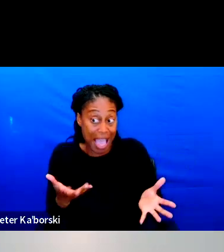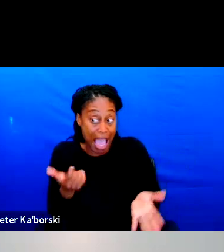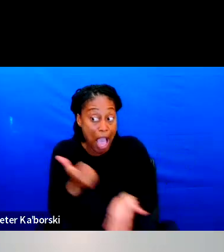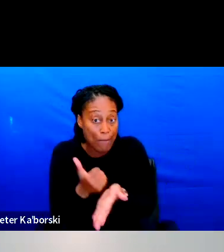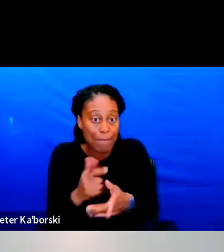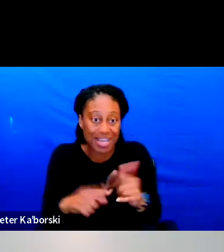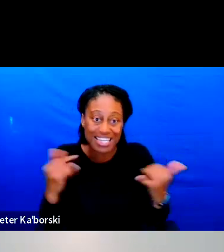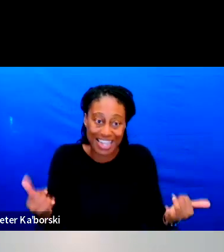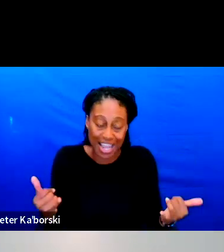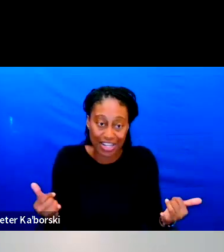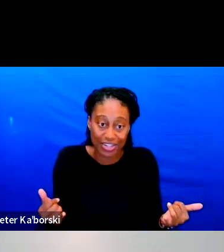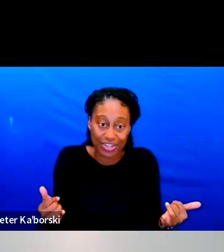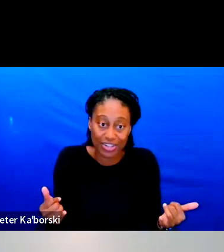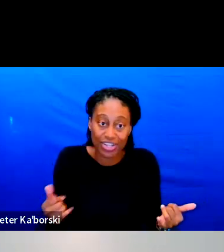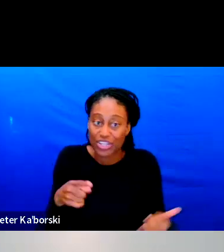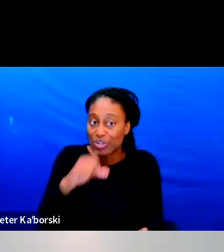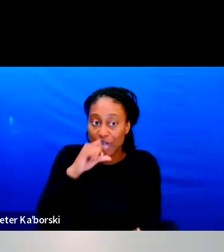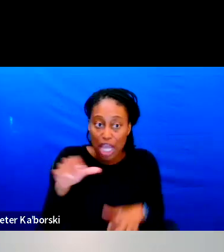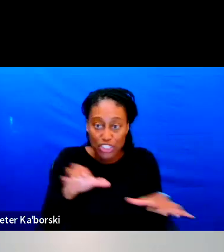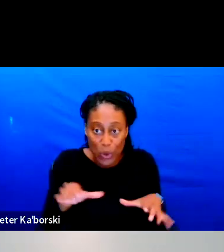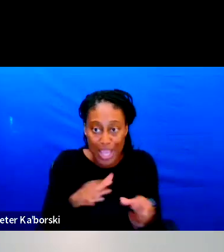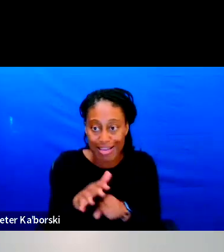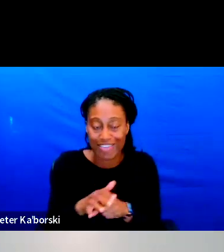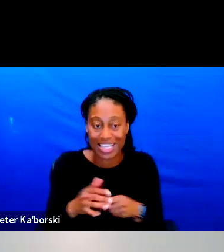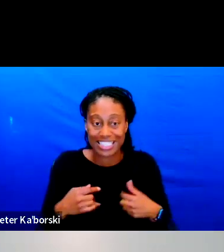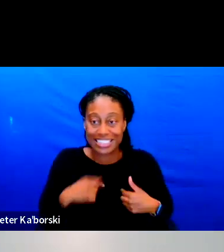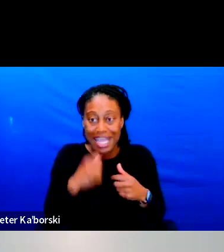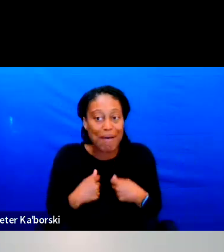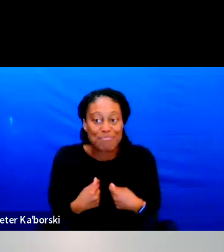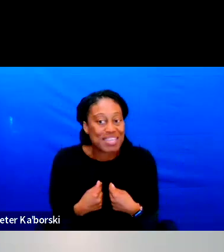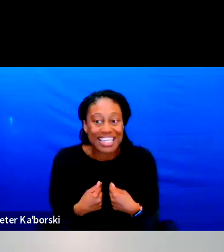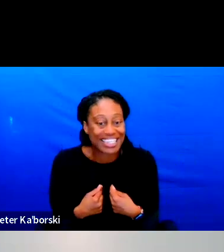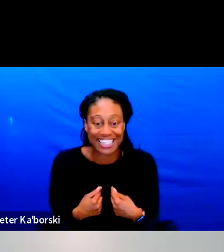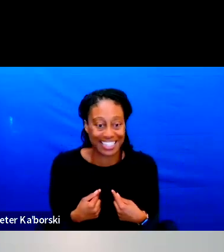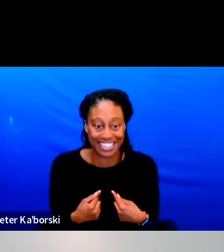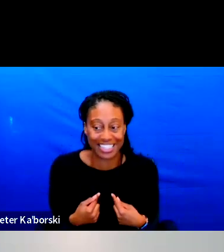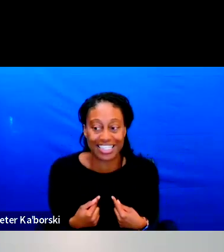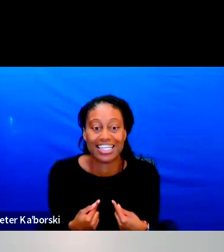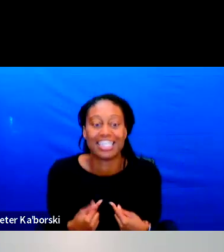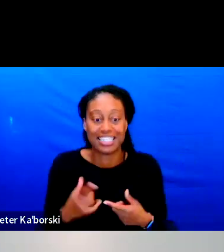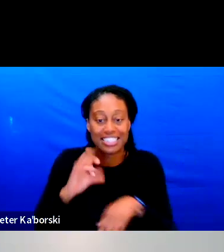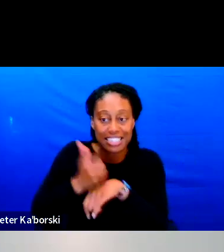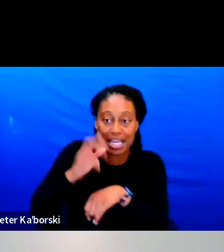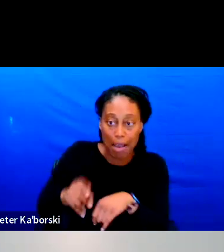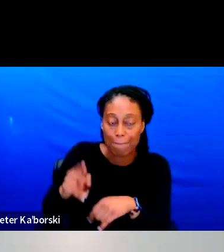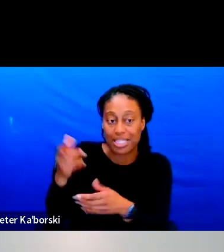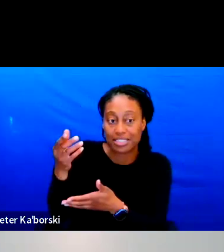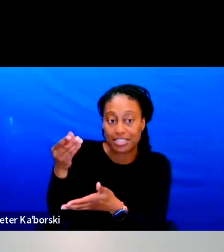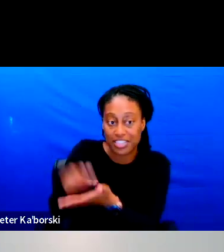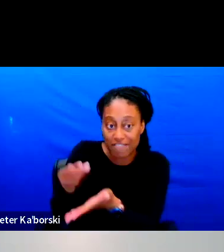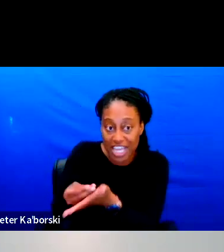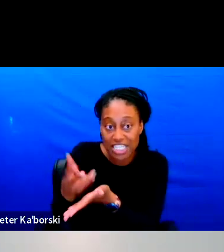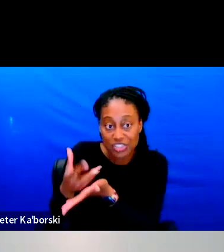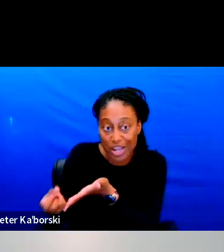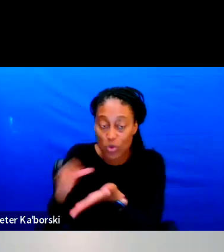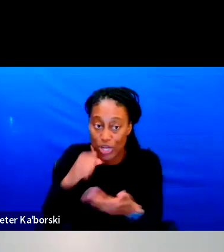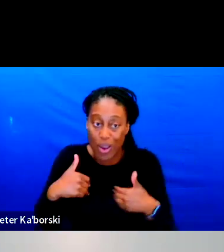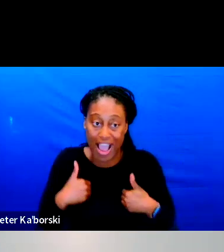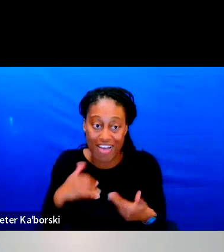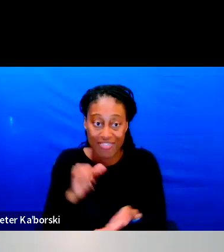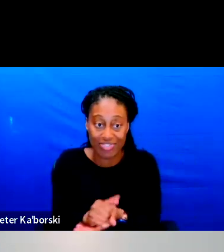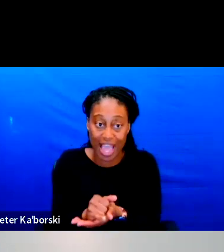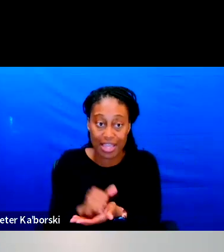Selina Butcher: You're not doing nothing. I'm like it's not me. It's the. It's the way it's set up. It's the funding source is dried up. We don't have that pot of money anymore.